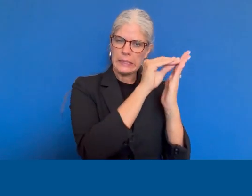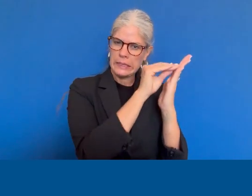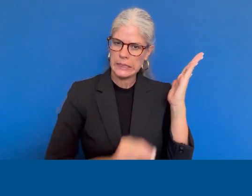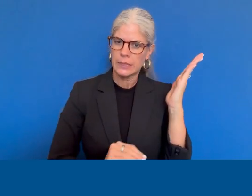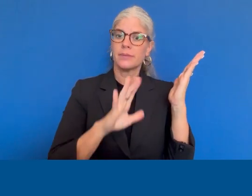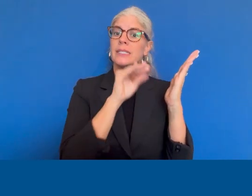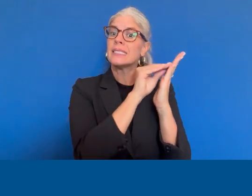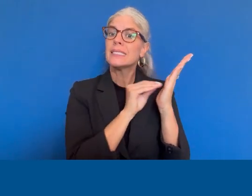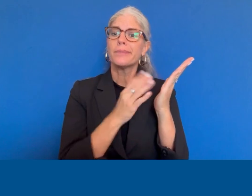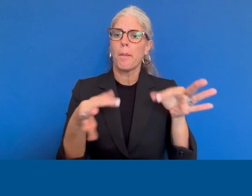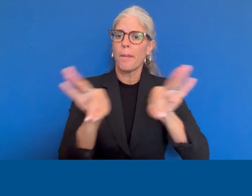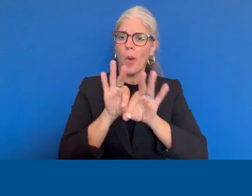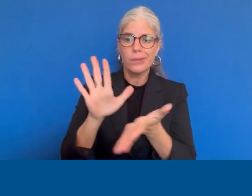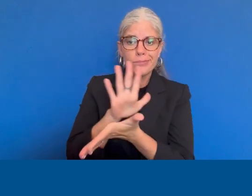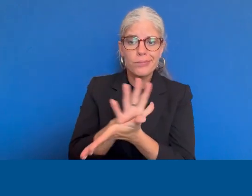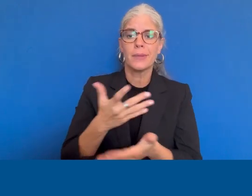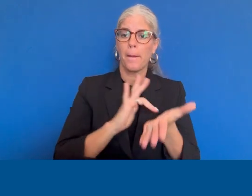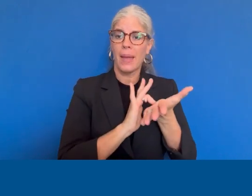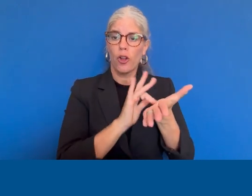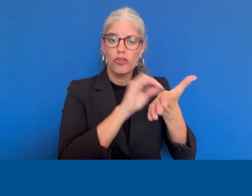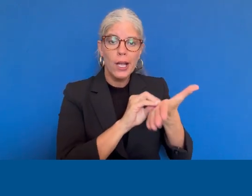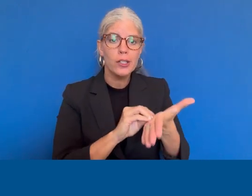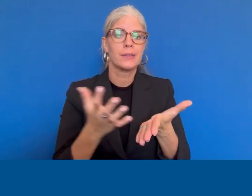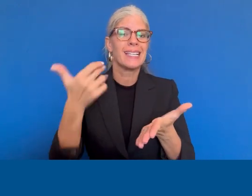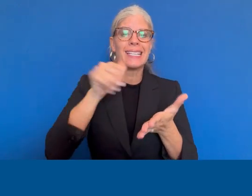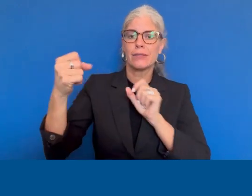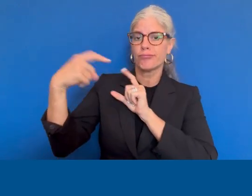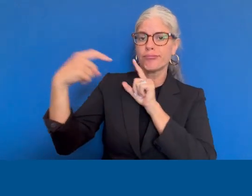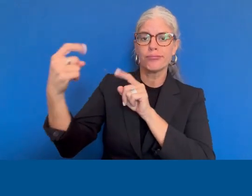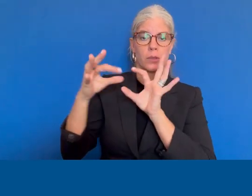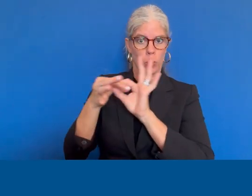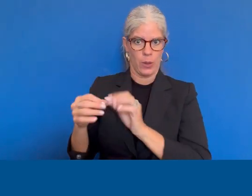Create a paper trail. Keep records of important documents, medical records,